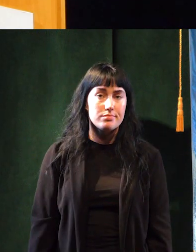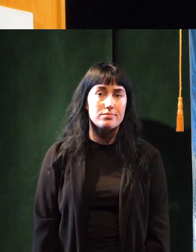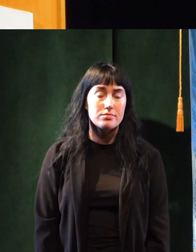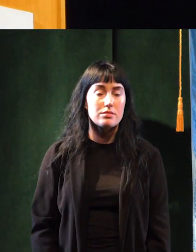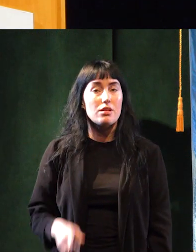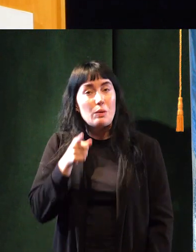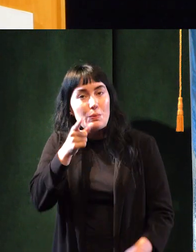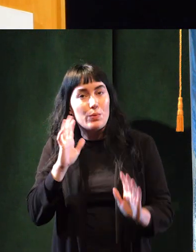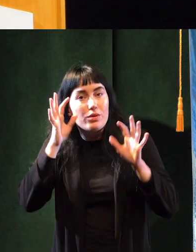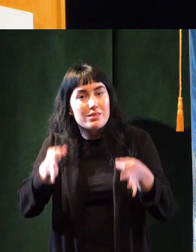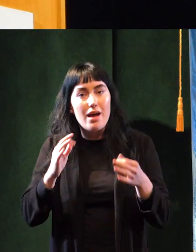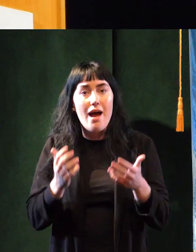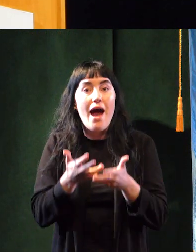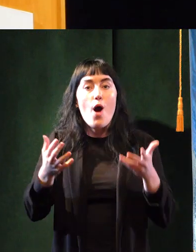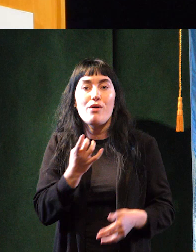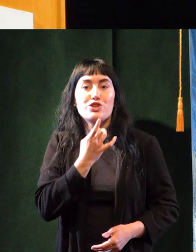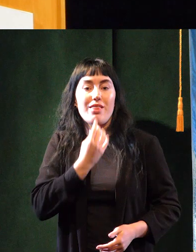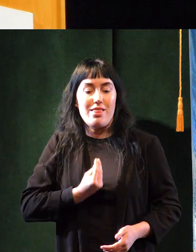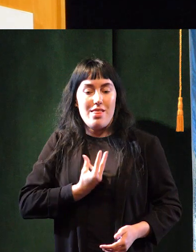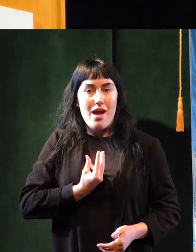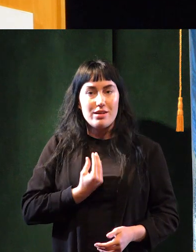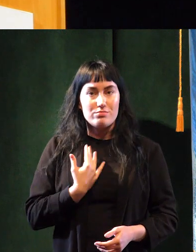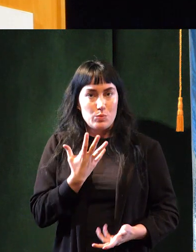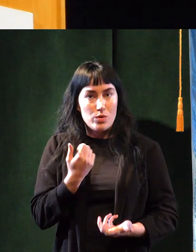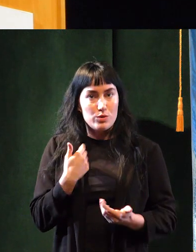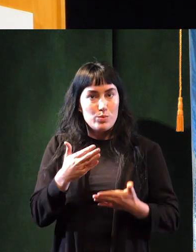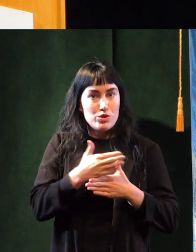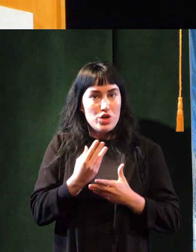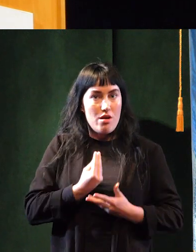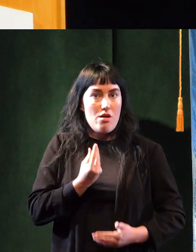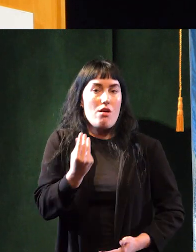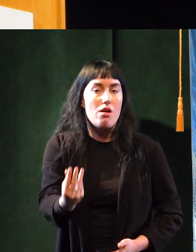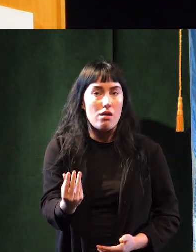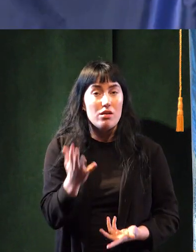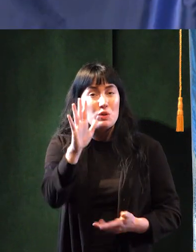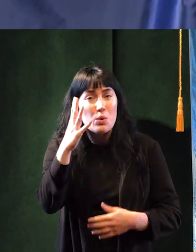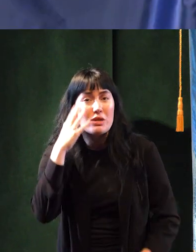just are you choose the level of light you want or need to share your